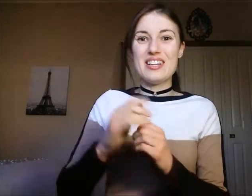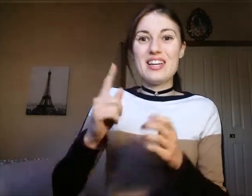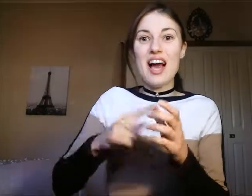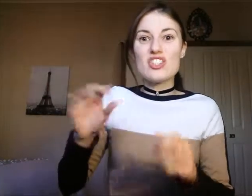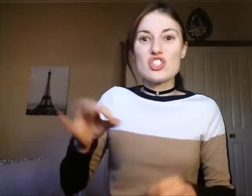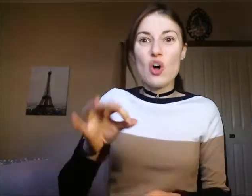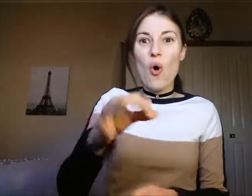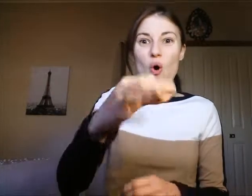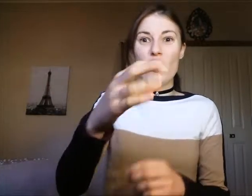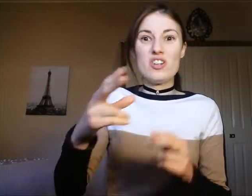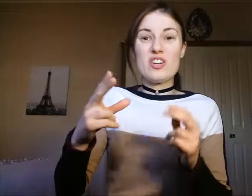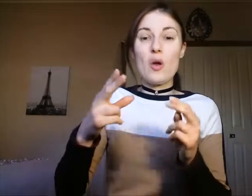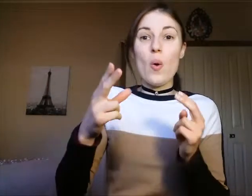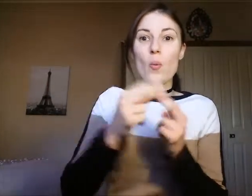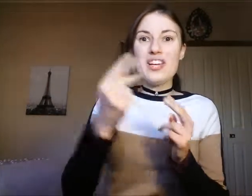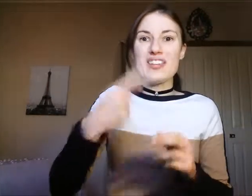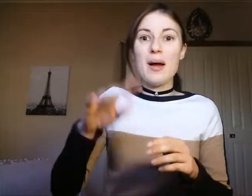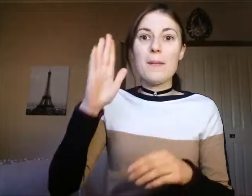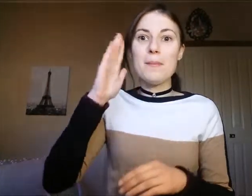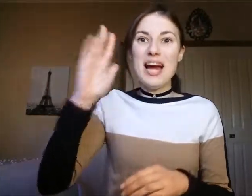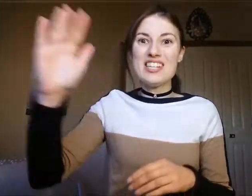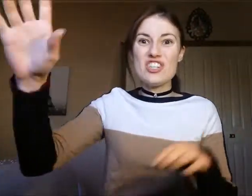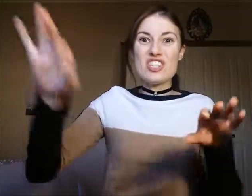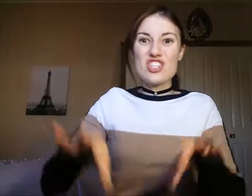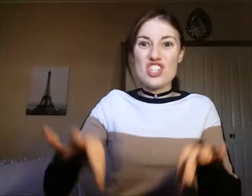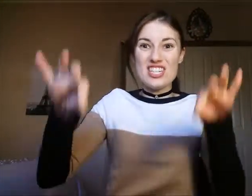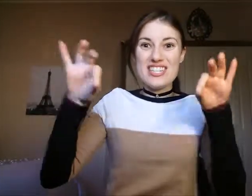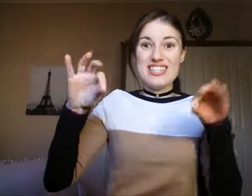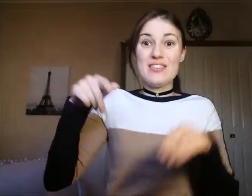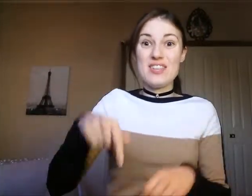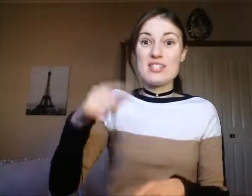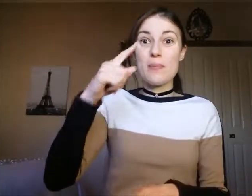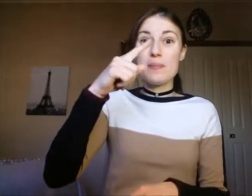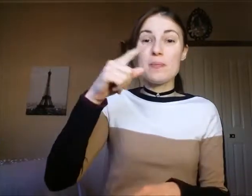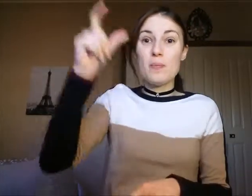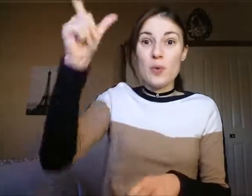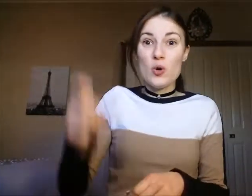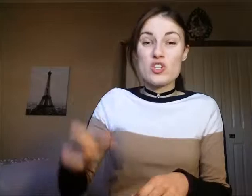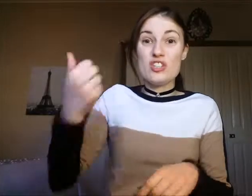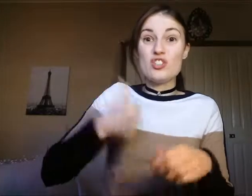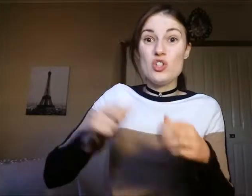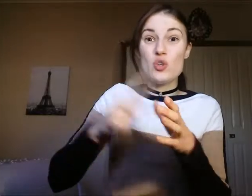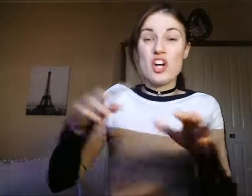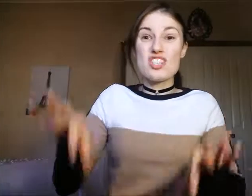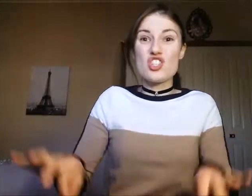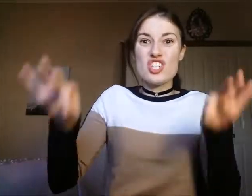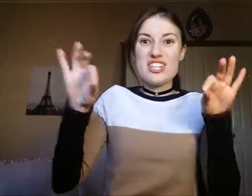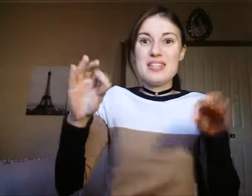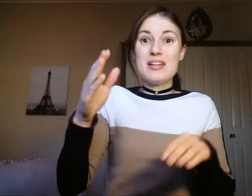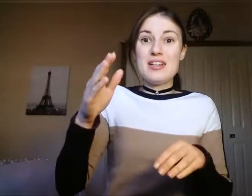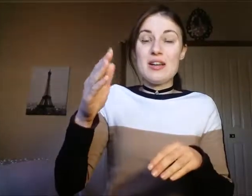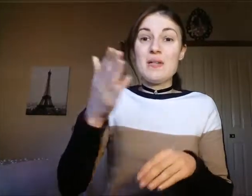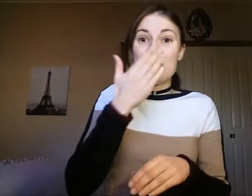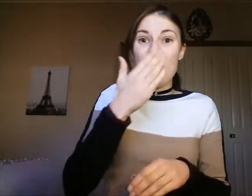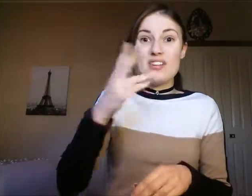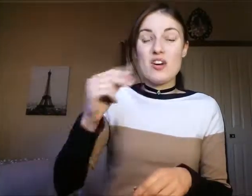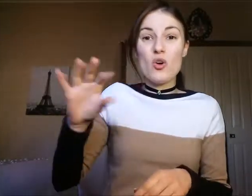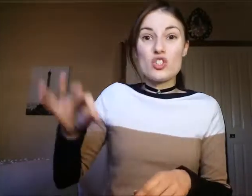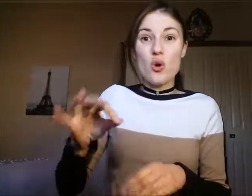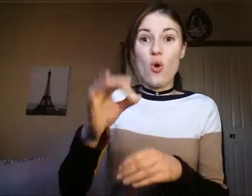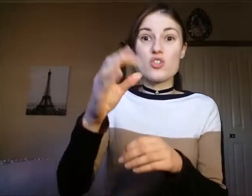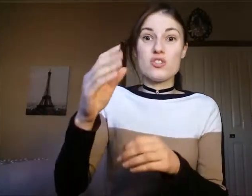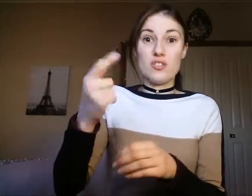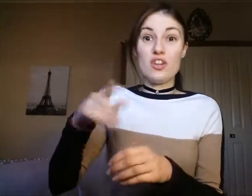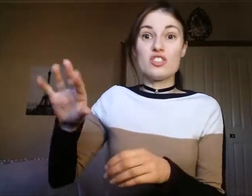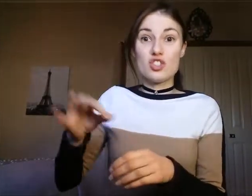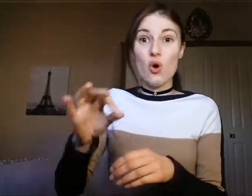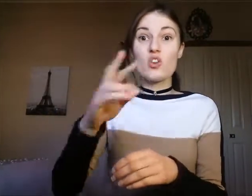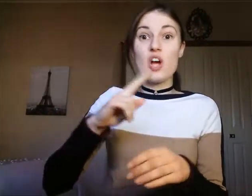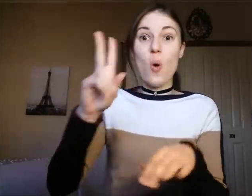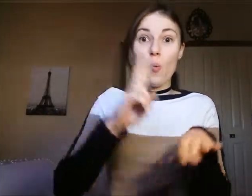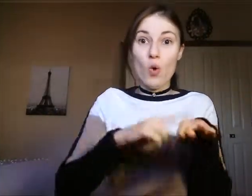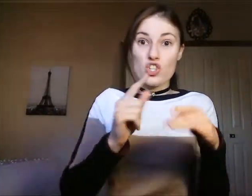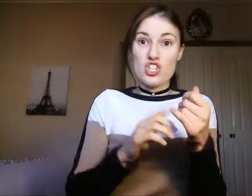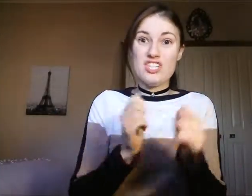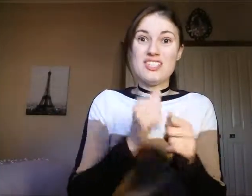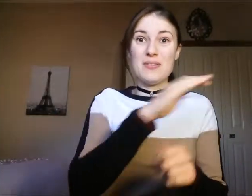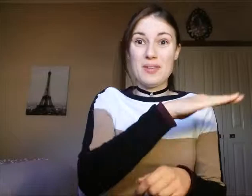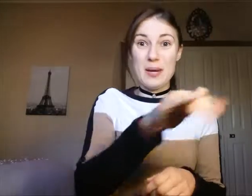a dog with magic sheet. this person used at sheet front of dog. the dogs watching them.